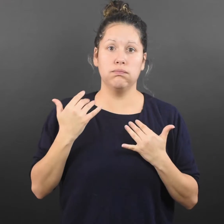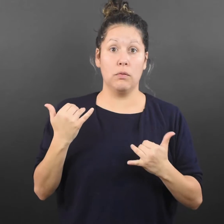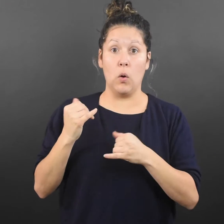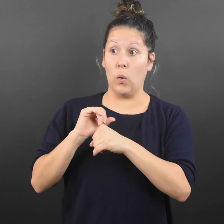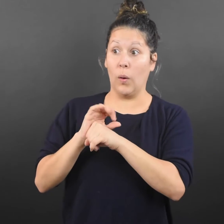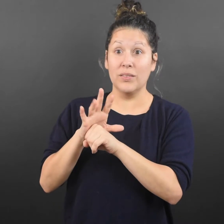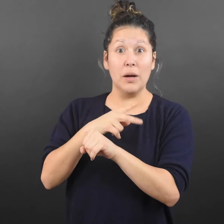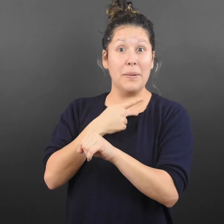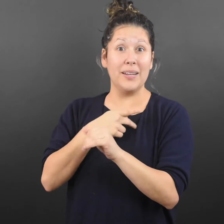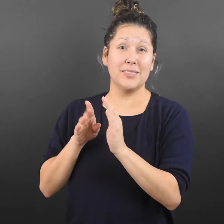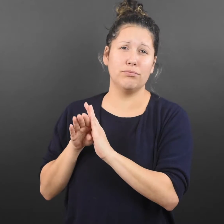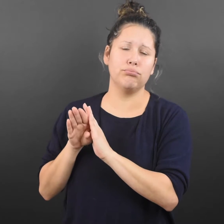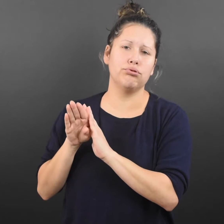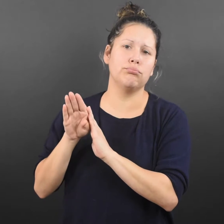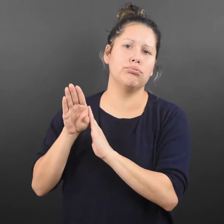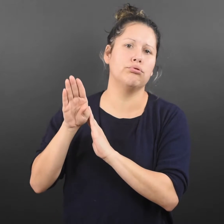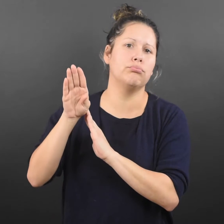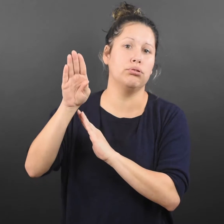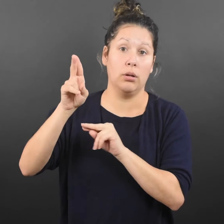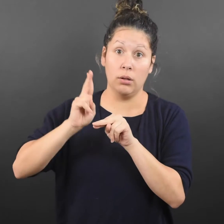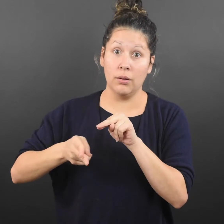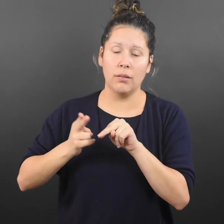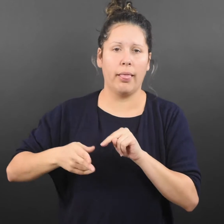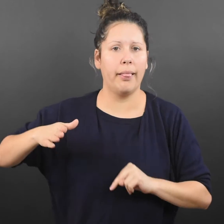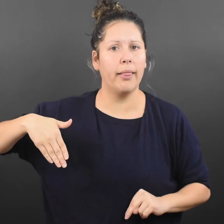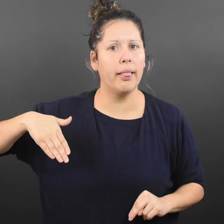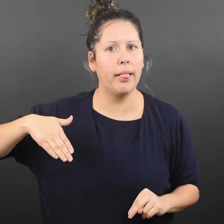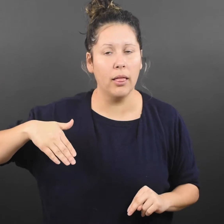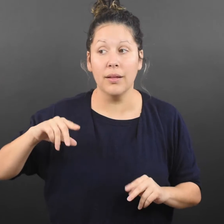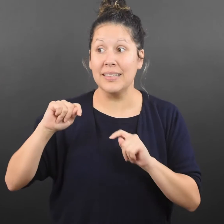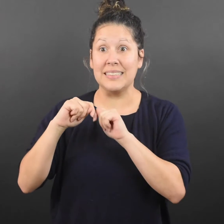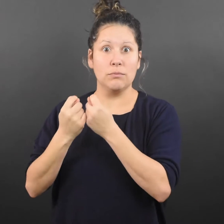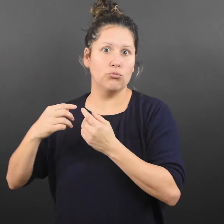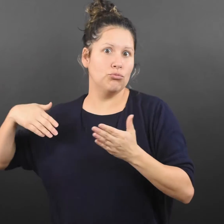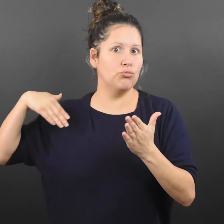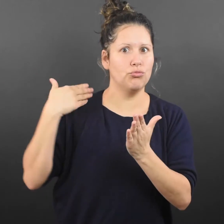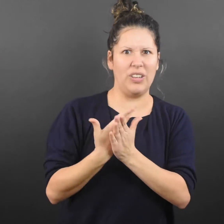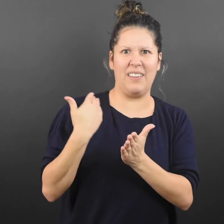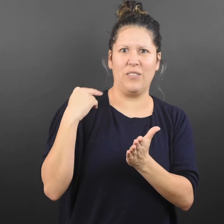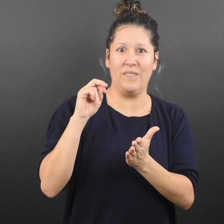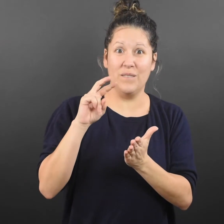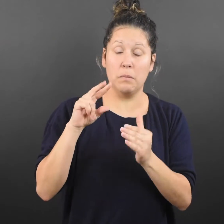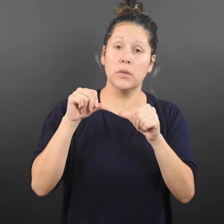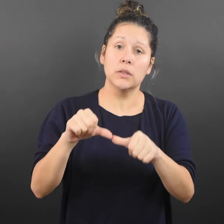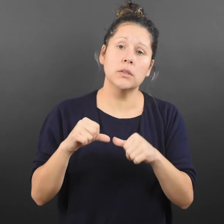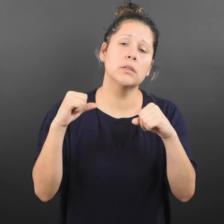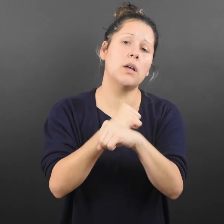November. We continue to see large and increasing numbers of patients come through the